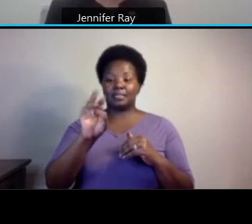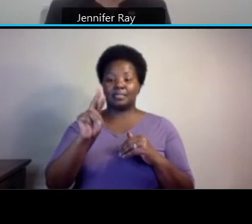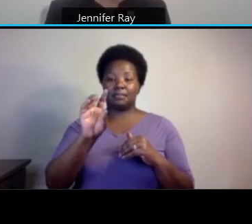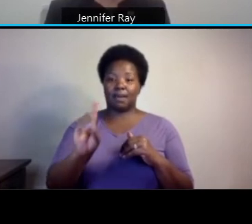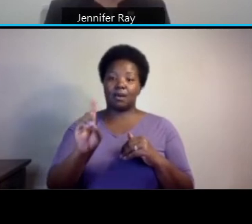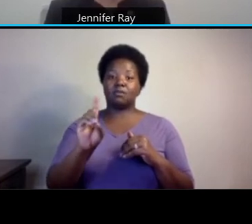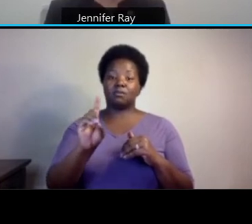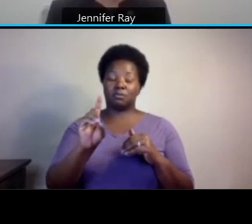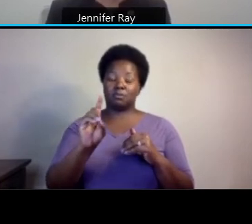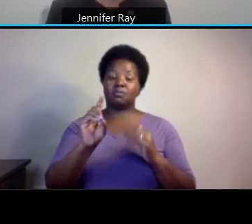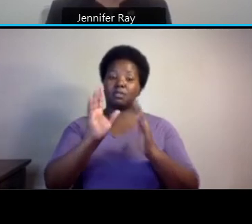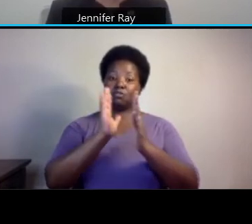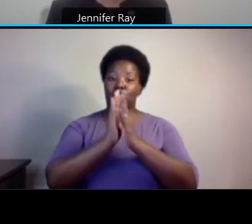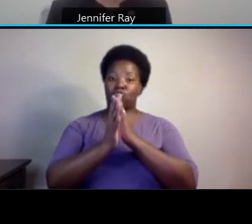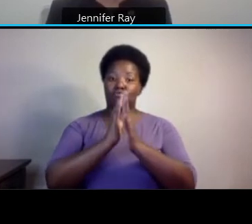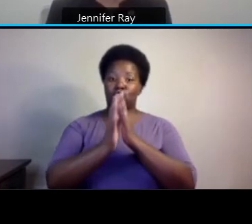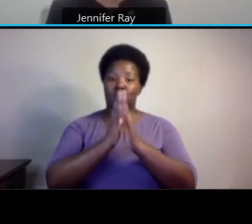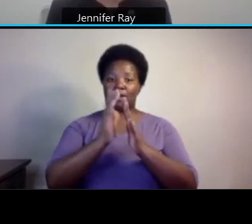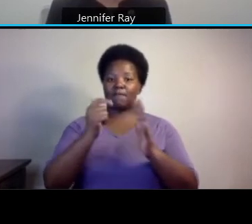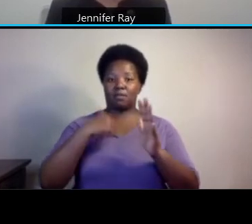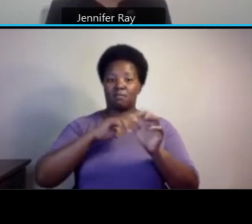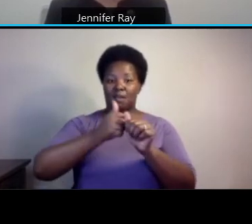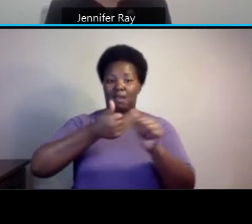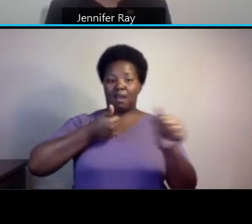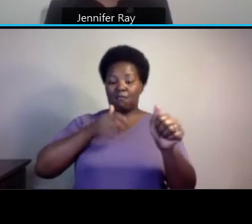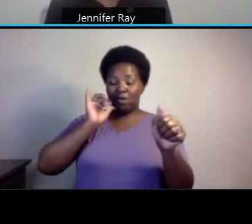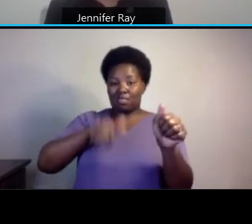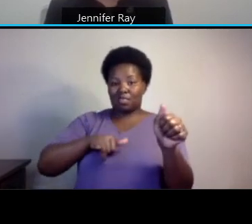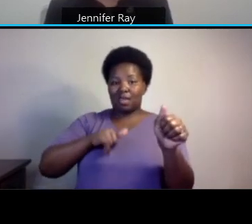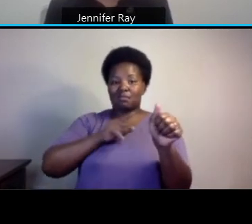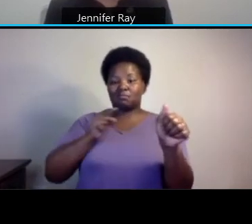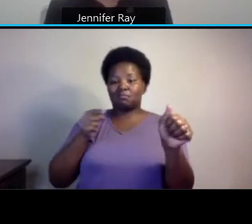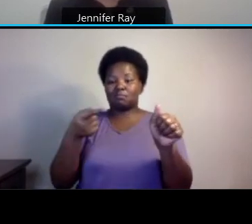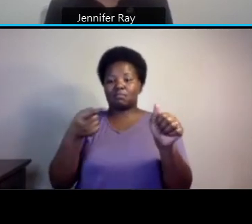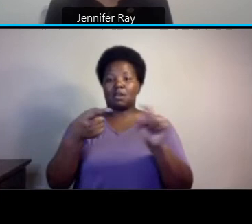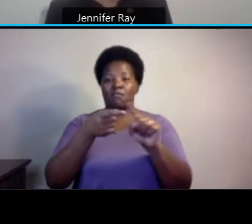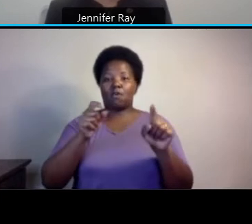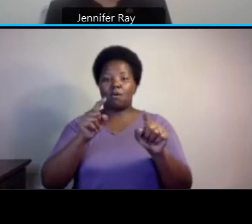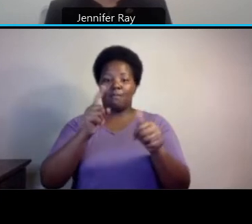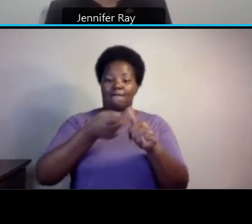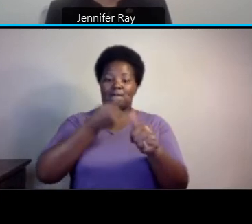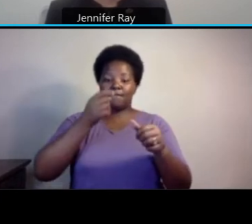right from florida avenue onto first street northeast in the current configuration